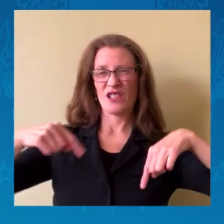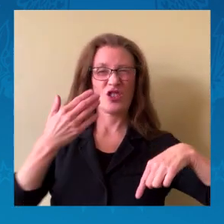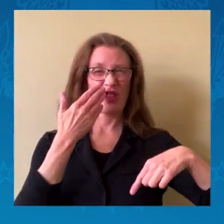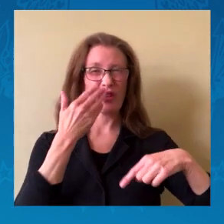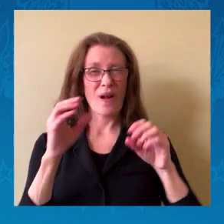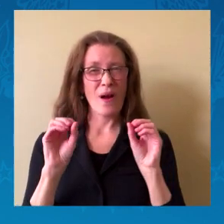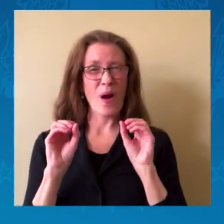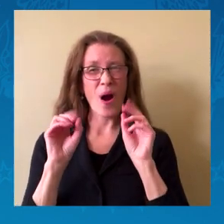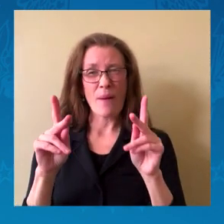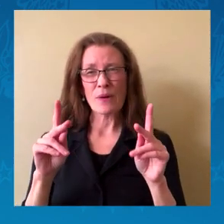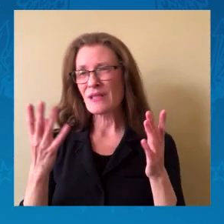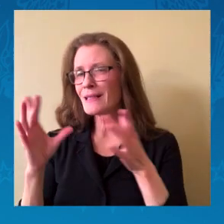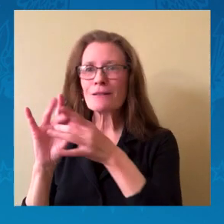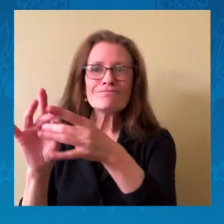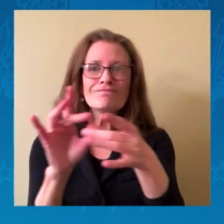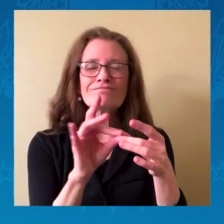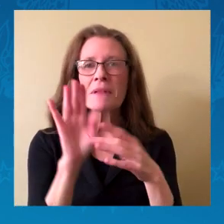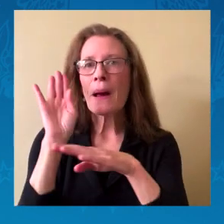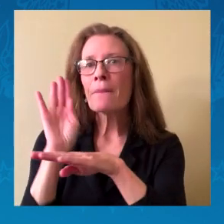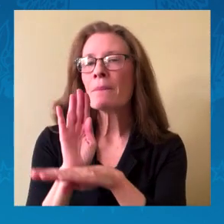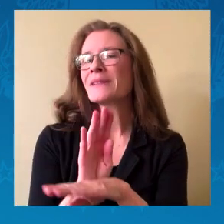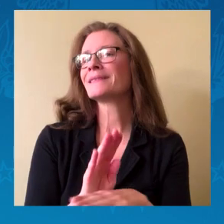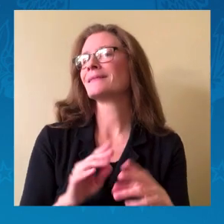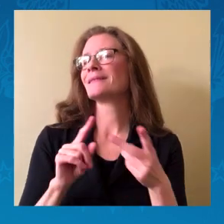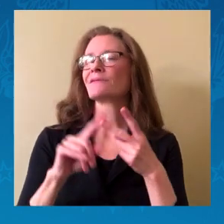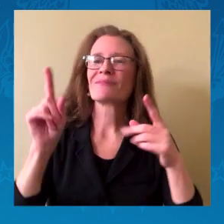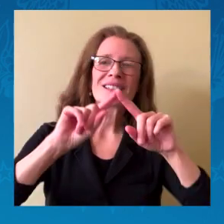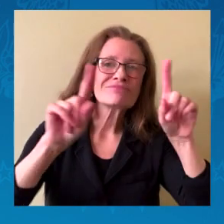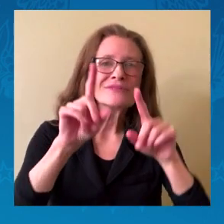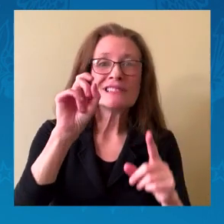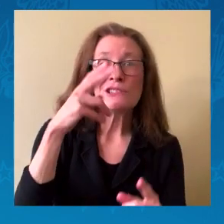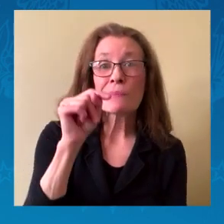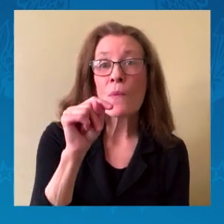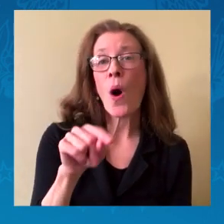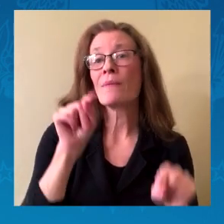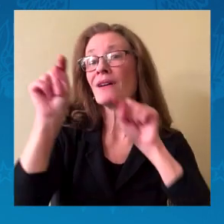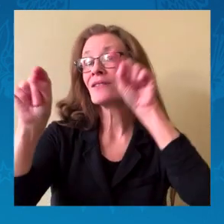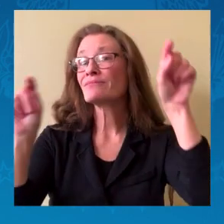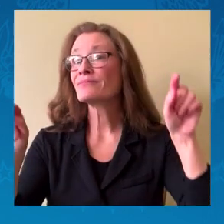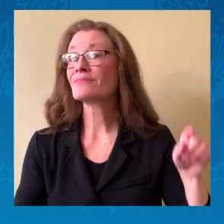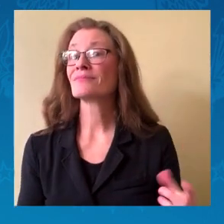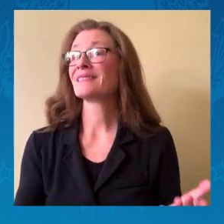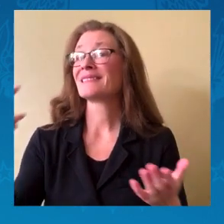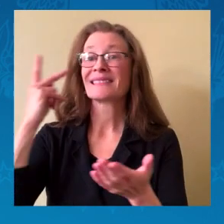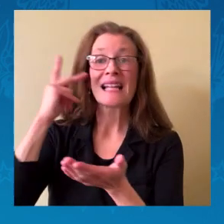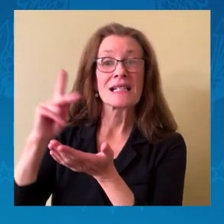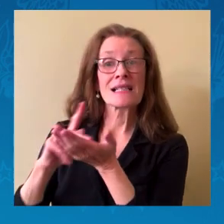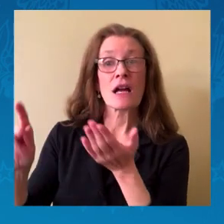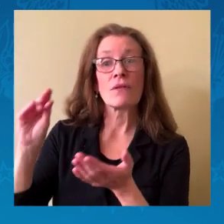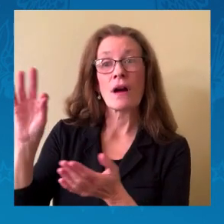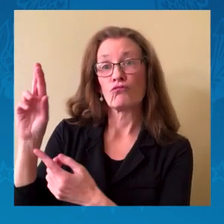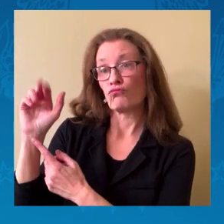In particular, the Department of Commerce, as Secretary Raimondo has outlined, is going to provide a plan of action